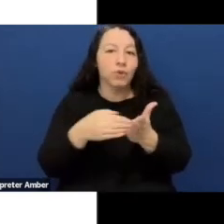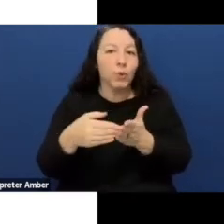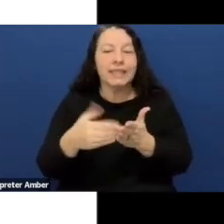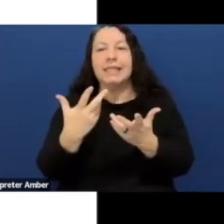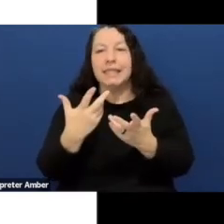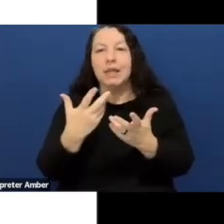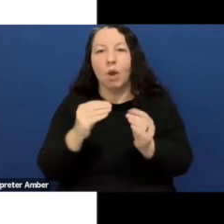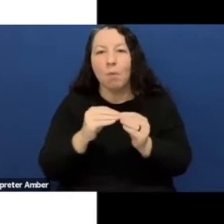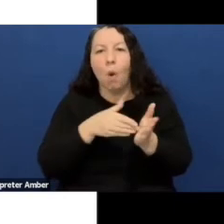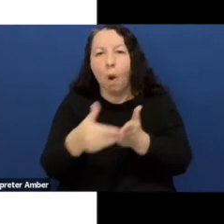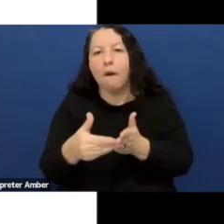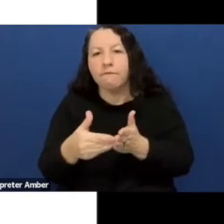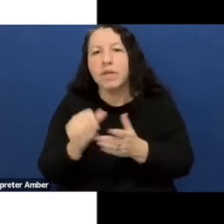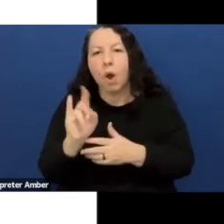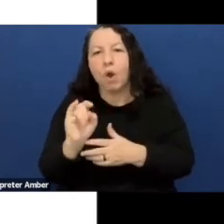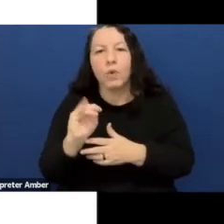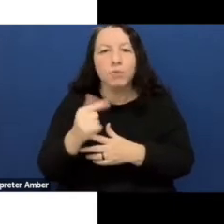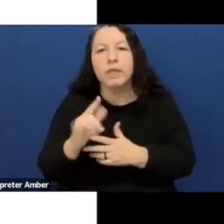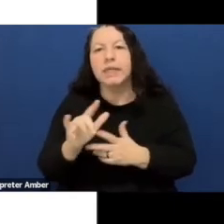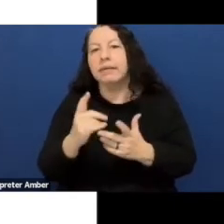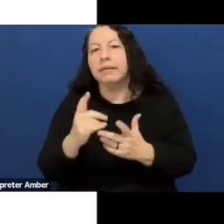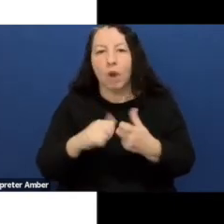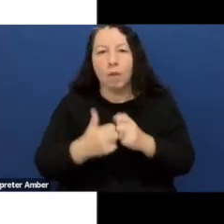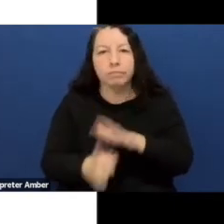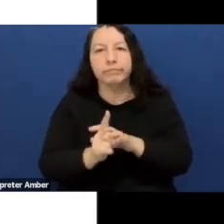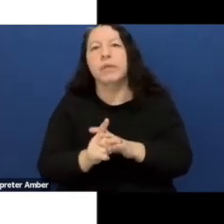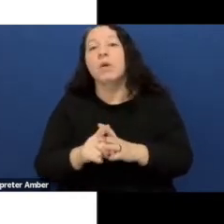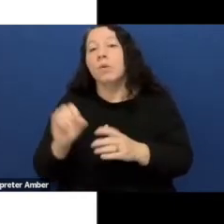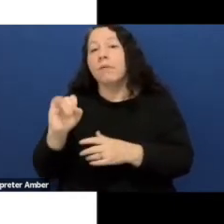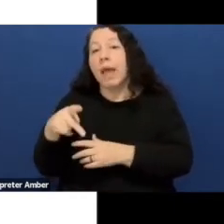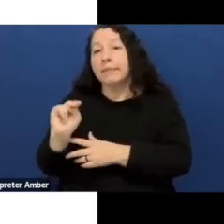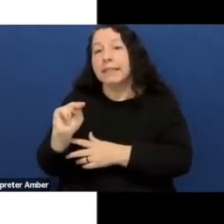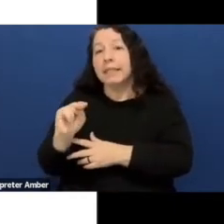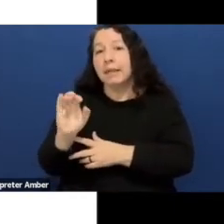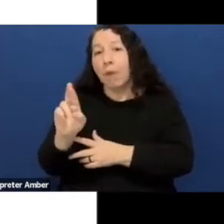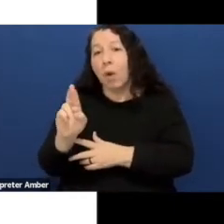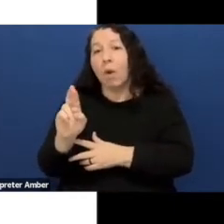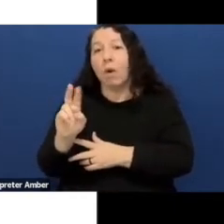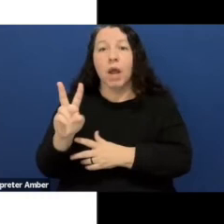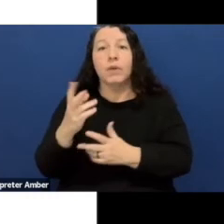to higher immune dysregulation or tissue inflammation and people with HIV. And if it's actually